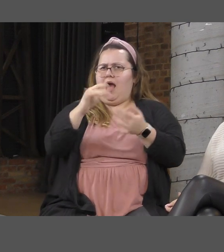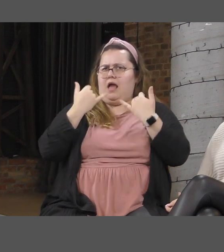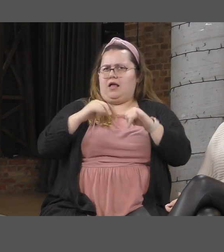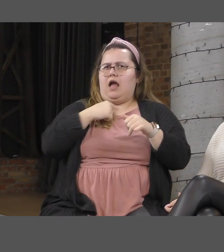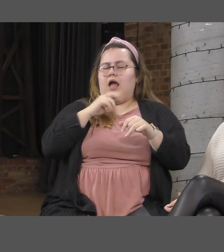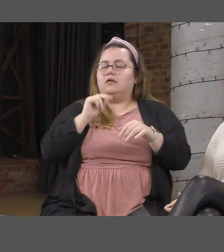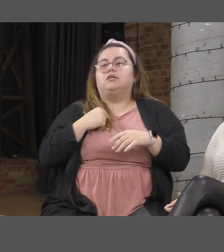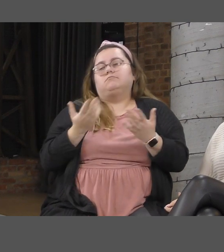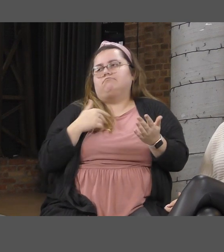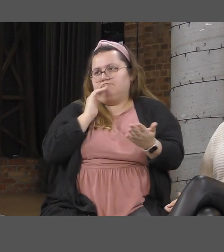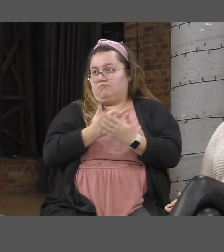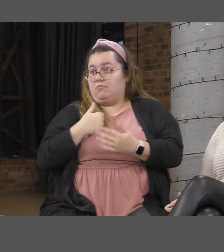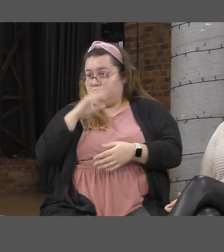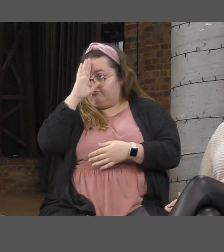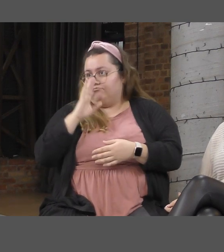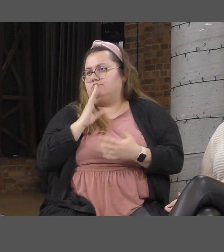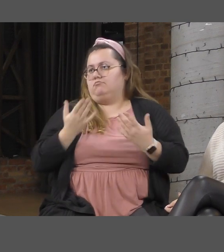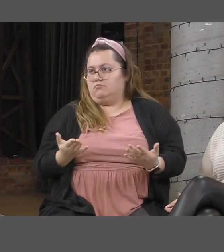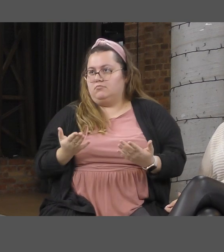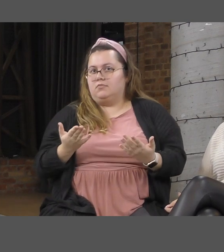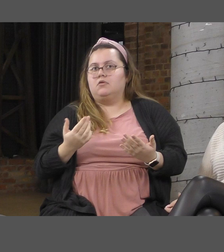It was not written down, of course in the CV. And then I admit that